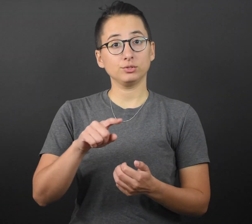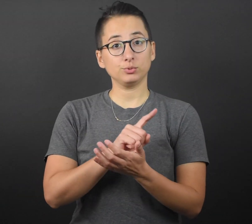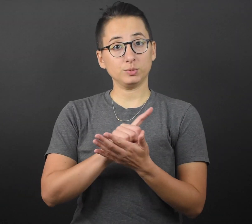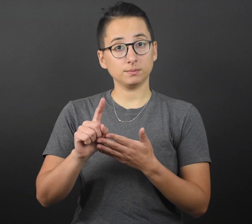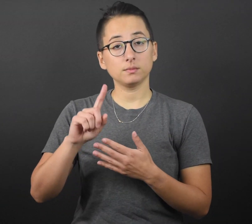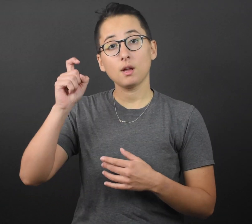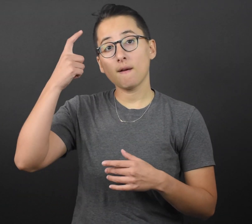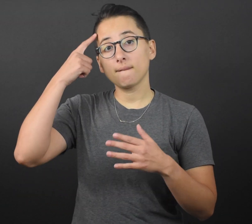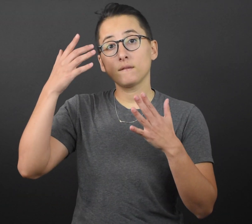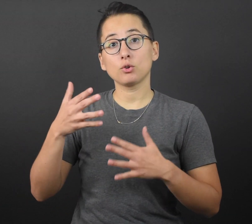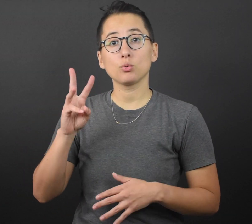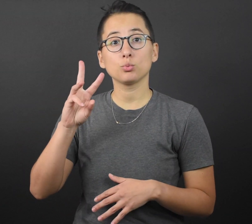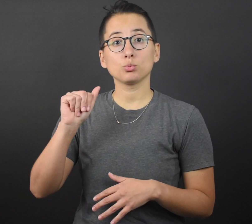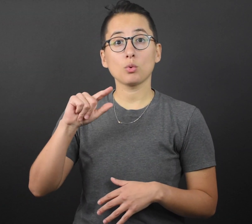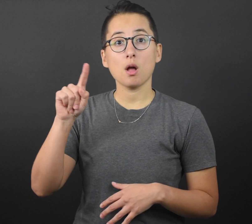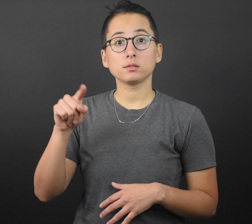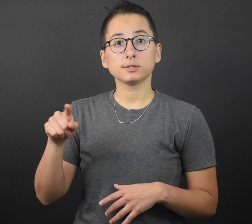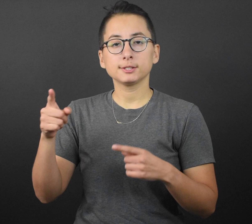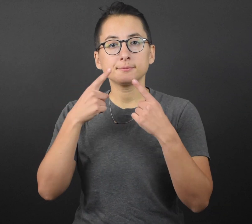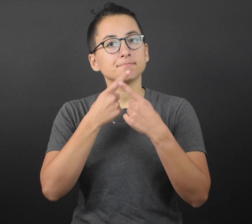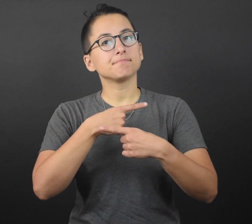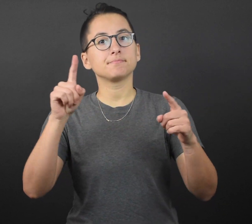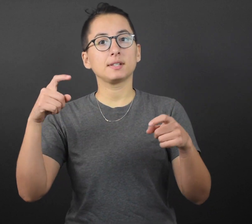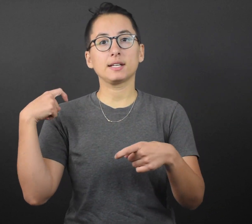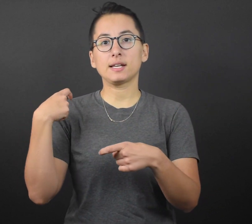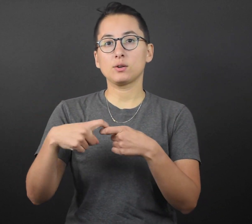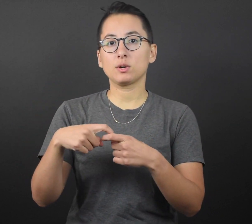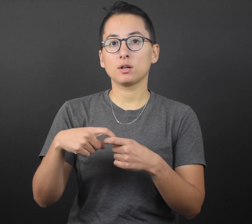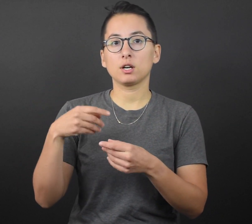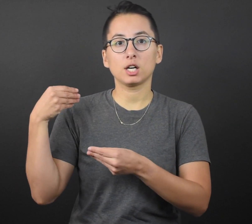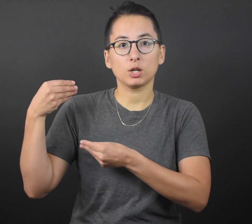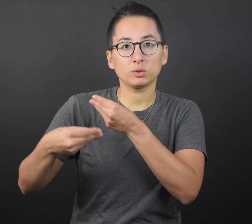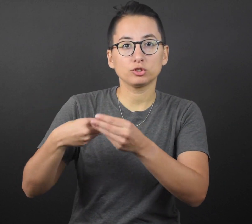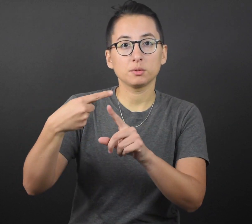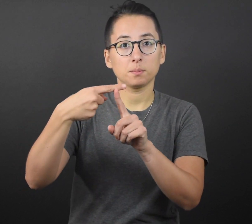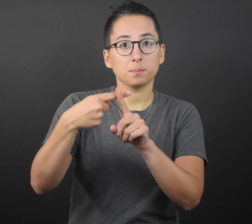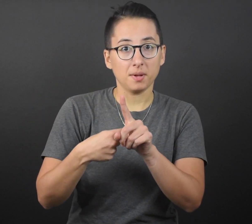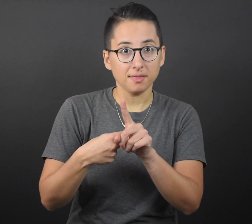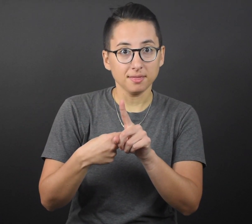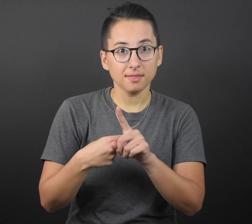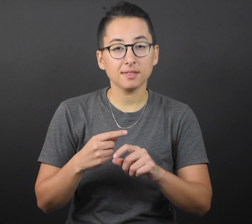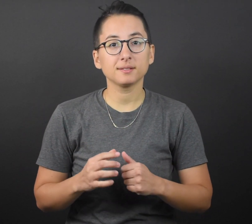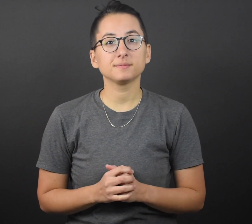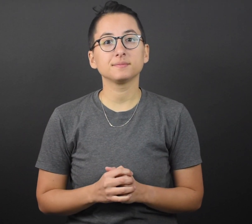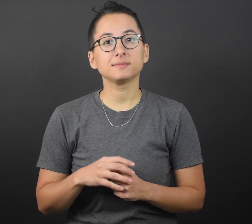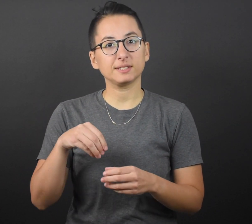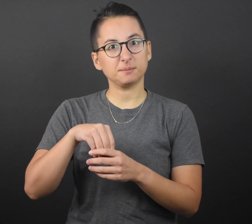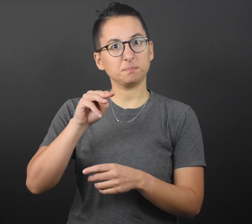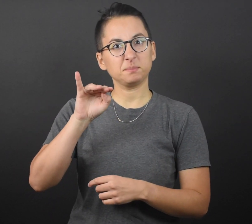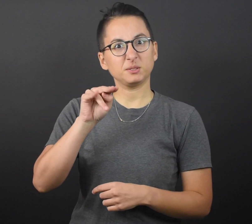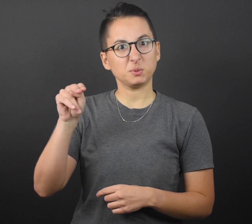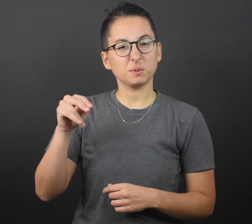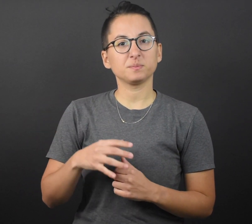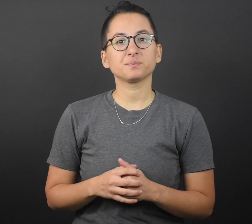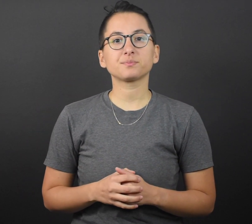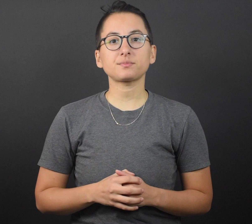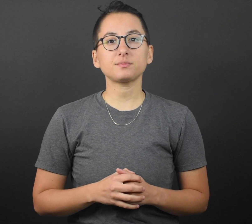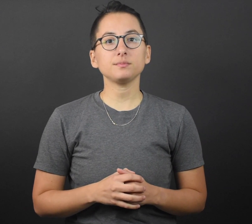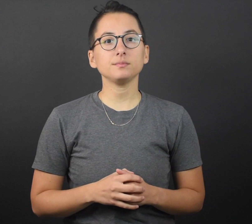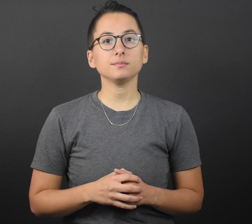This week, Governor Walz proclaimed Latino Heritage Month / Mes de la Herencia Latina in